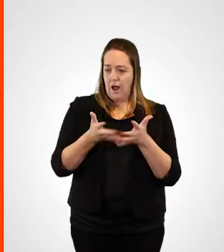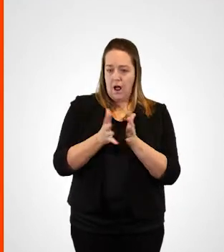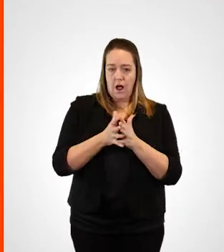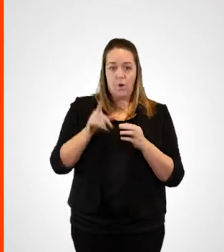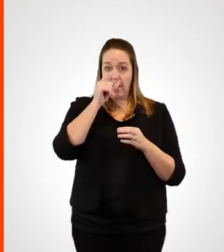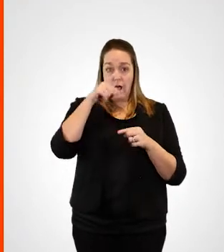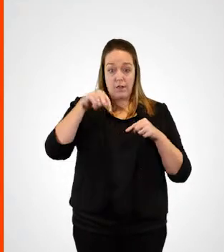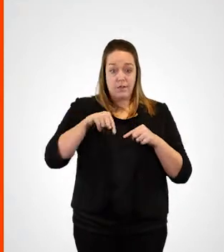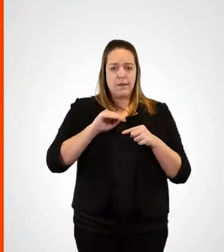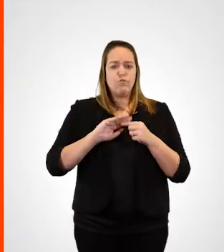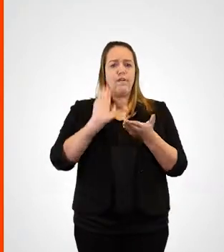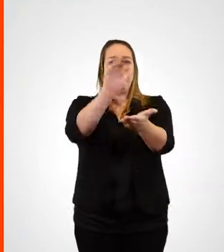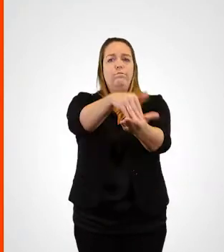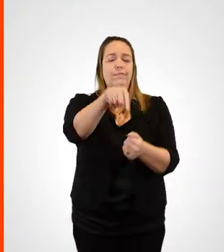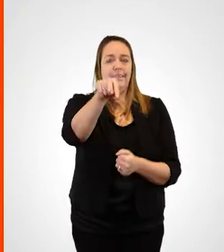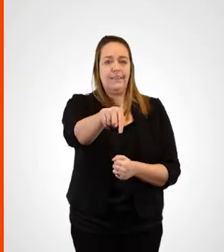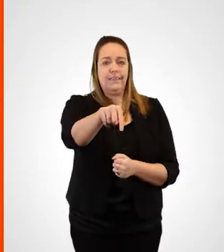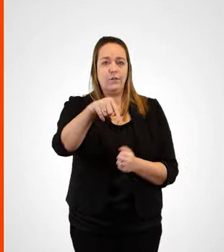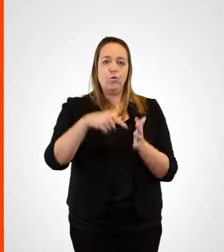and on purpose "hear" because of course